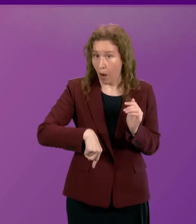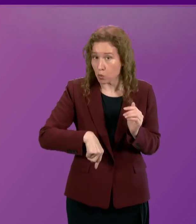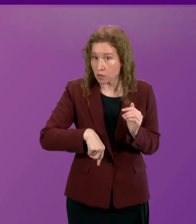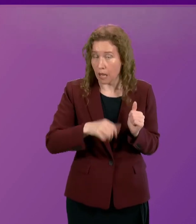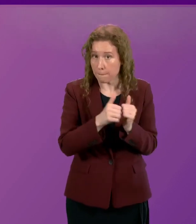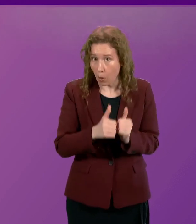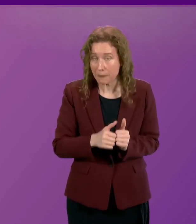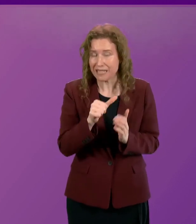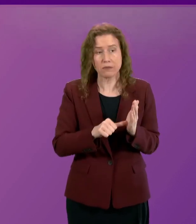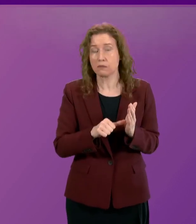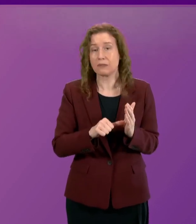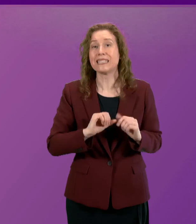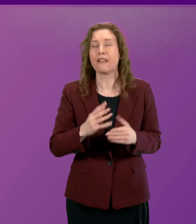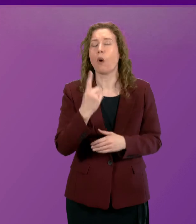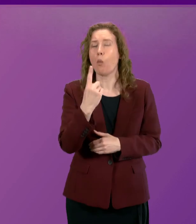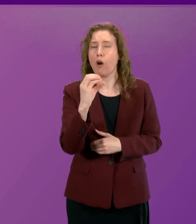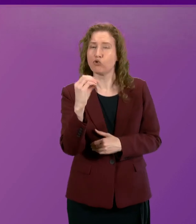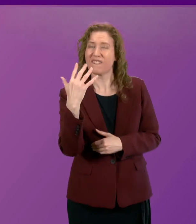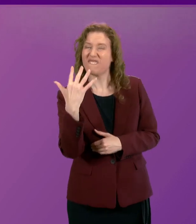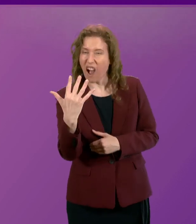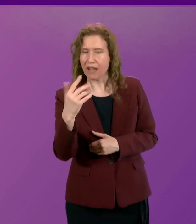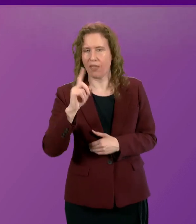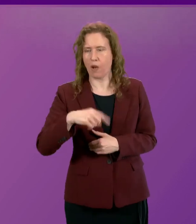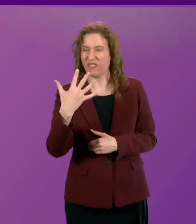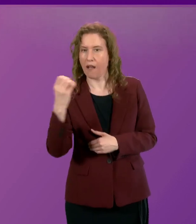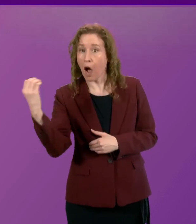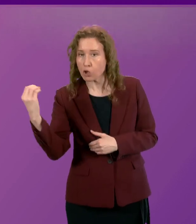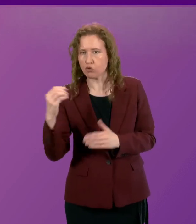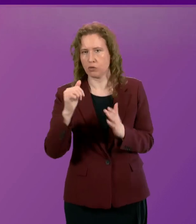in fact, it delivered 105,500 appointments and procedures.